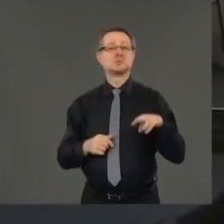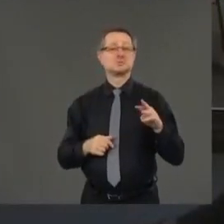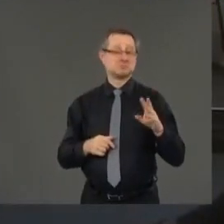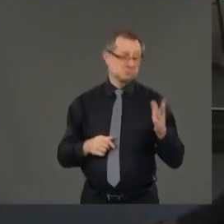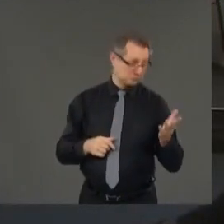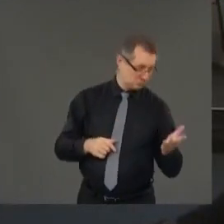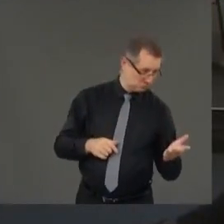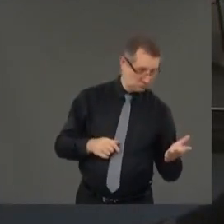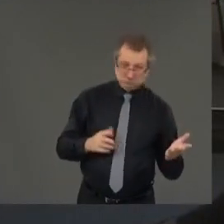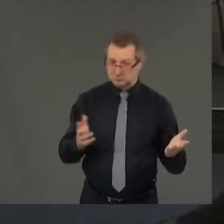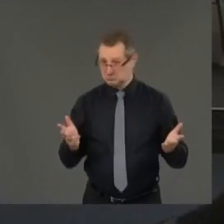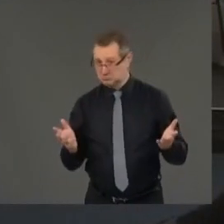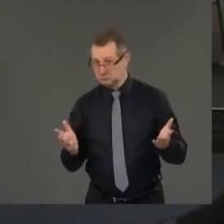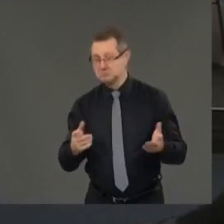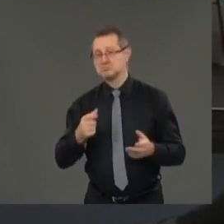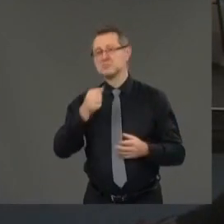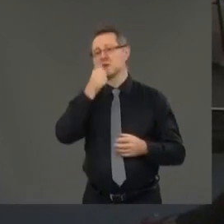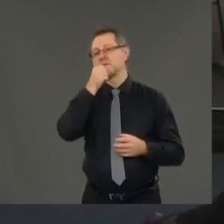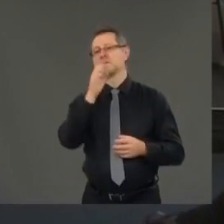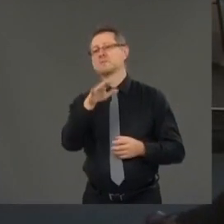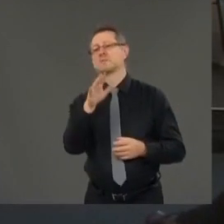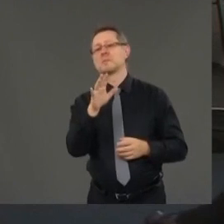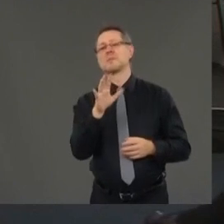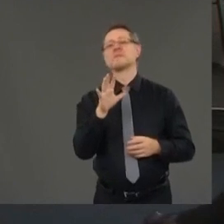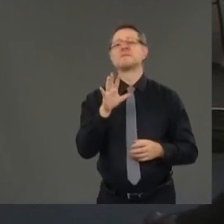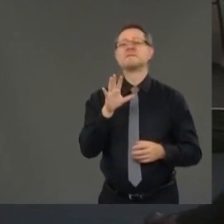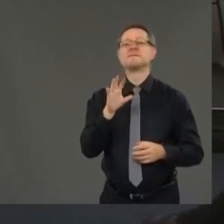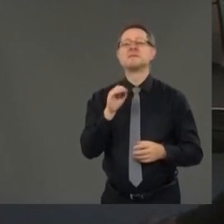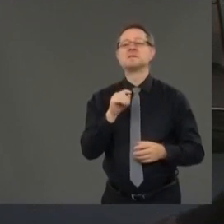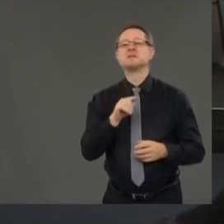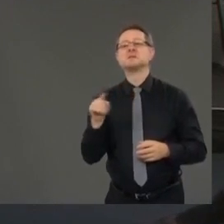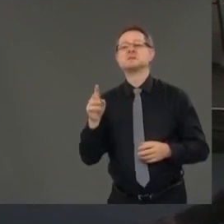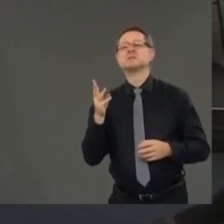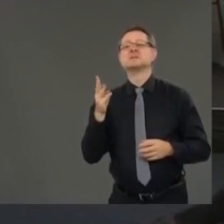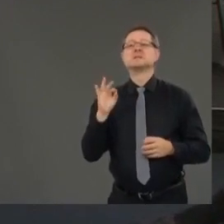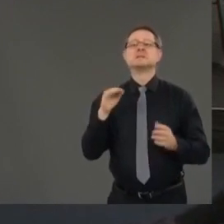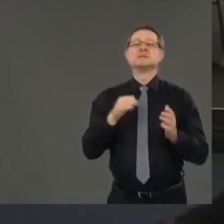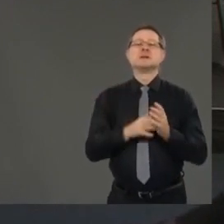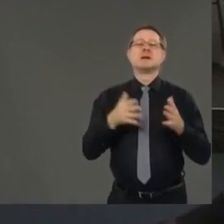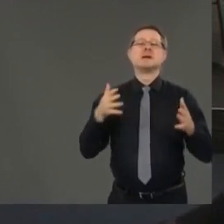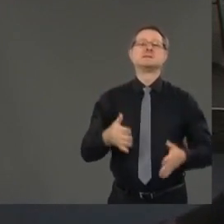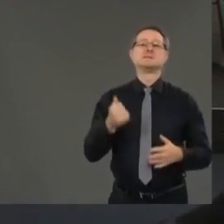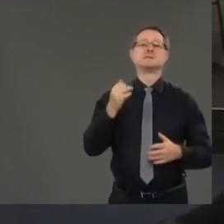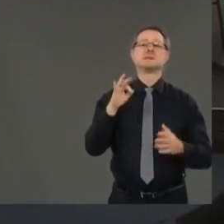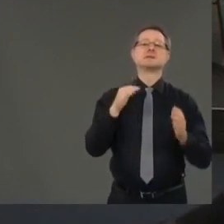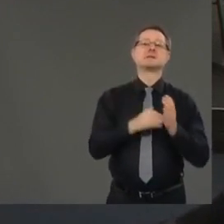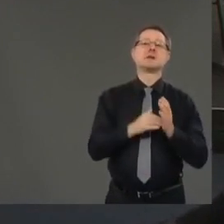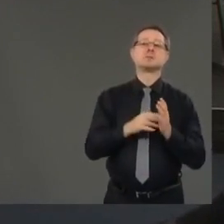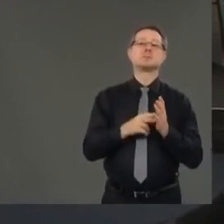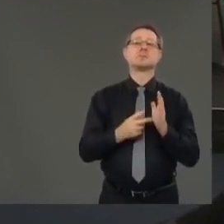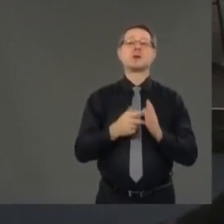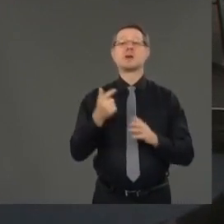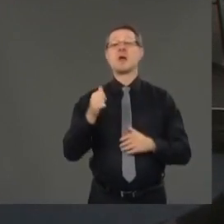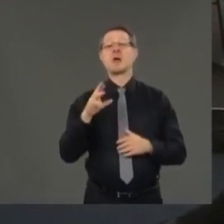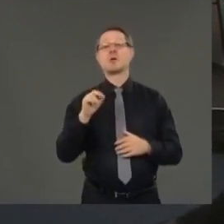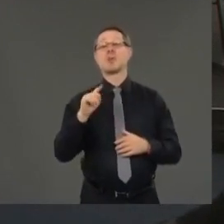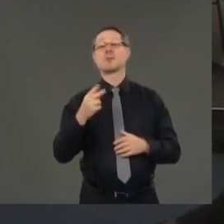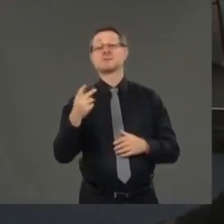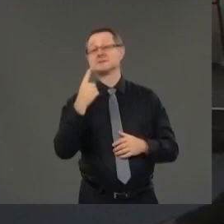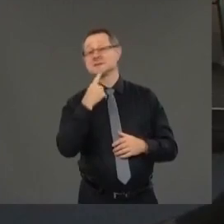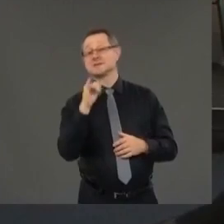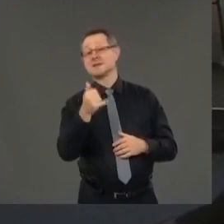THAT WAS.